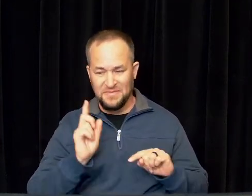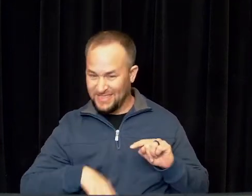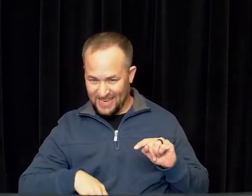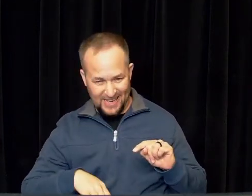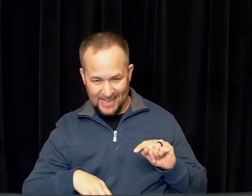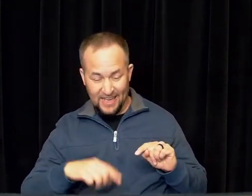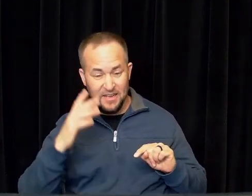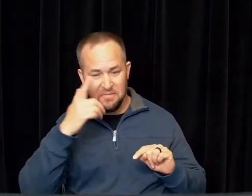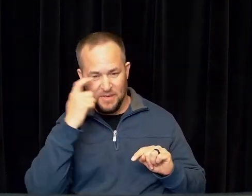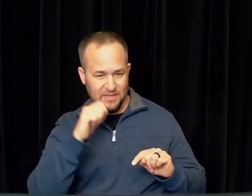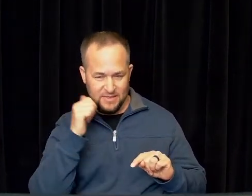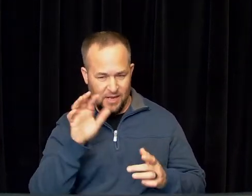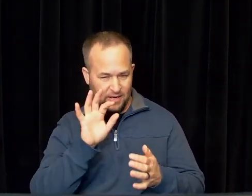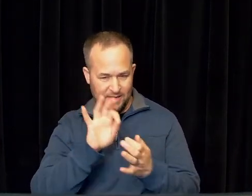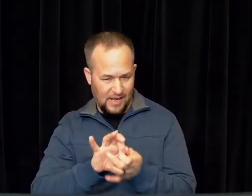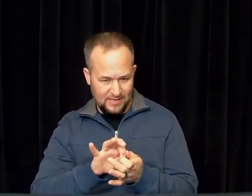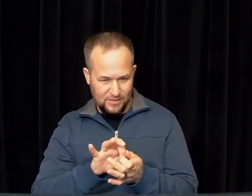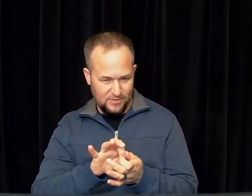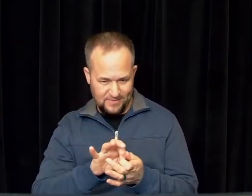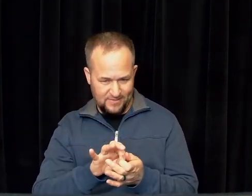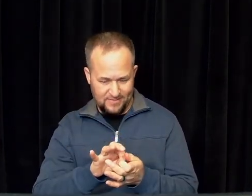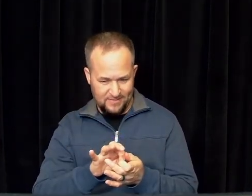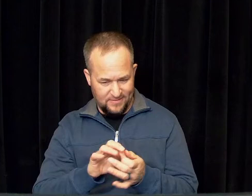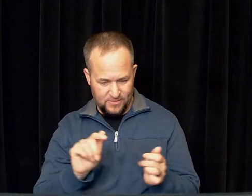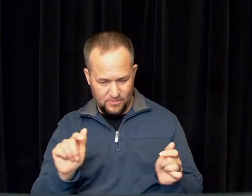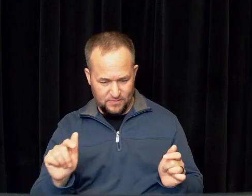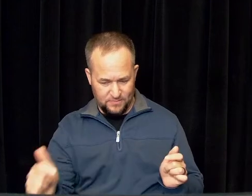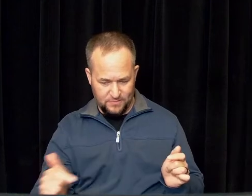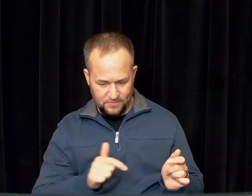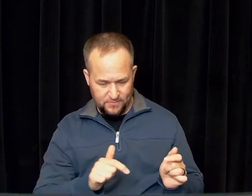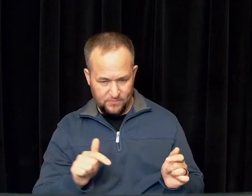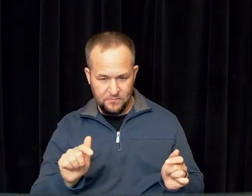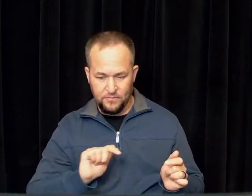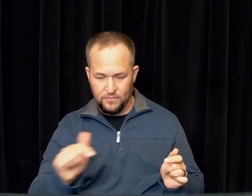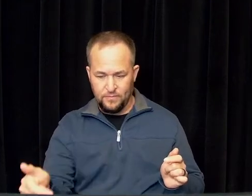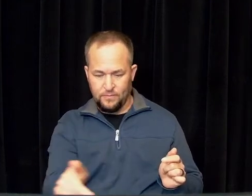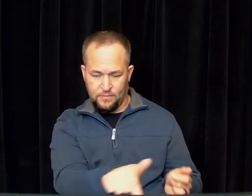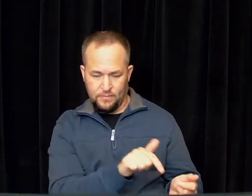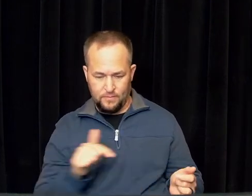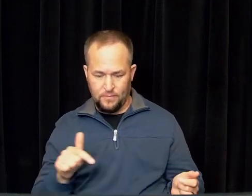to the A on the shape. So when you list it out, list them in the order that they're connected.